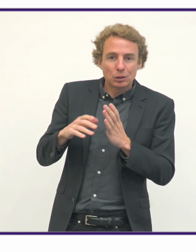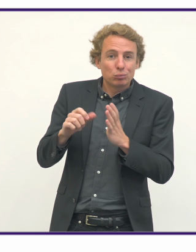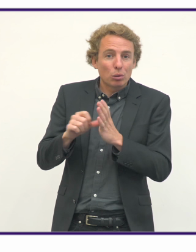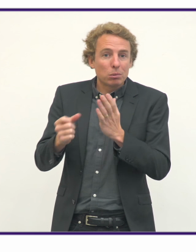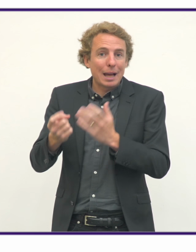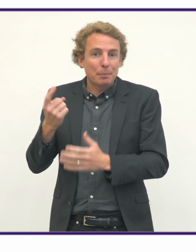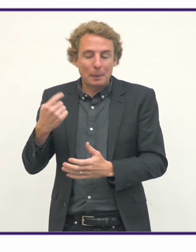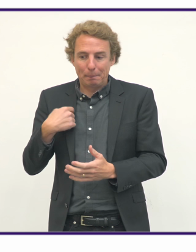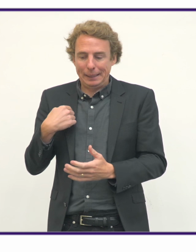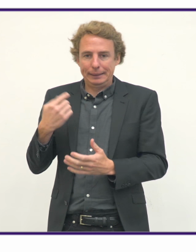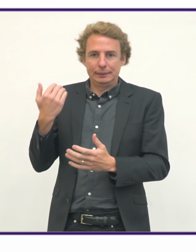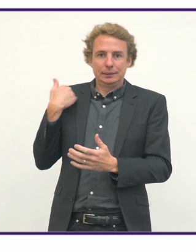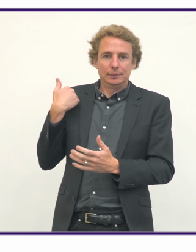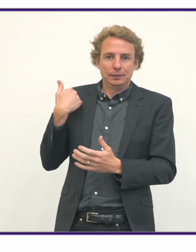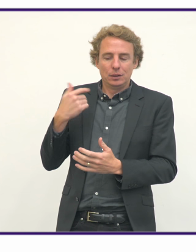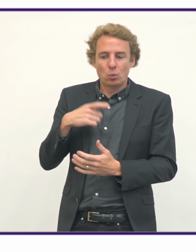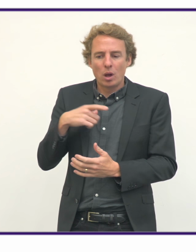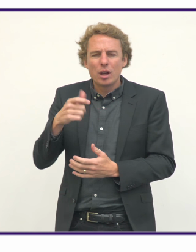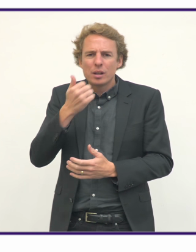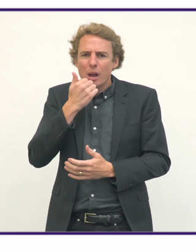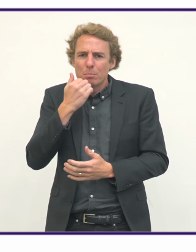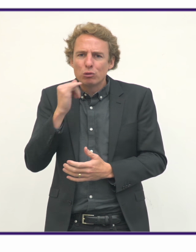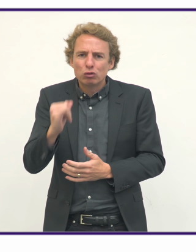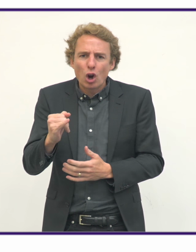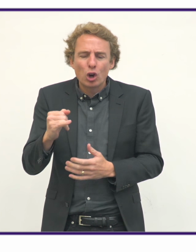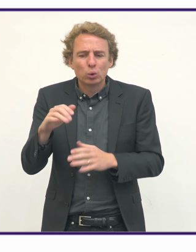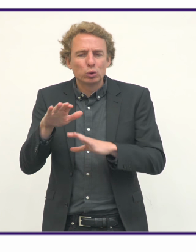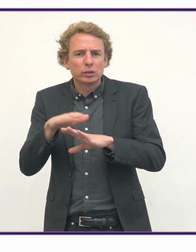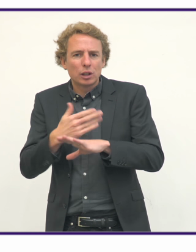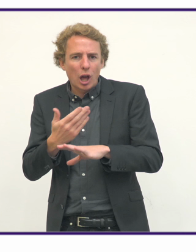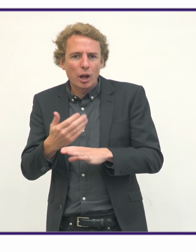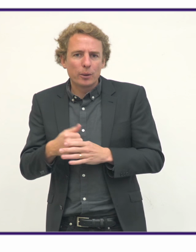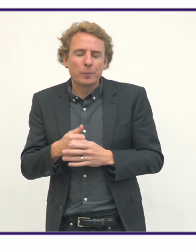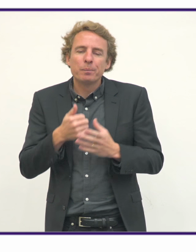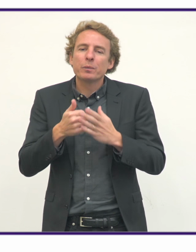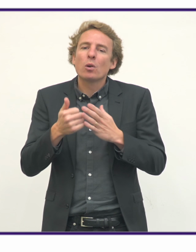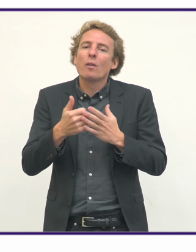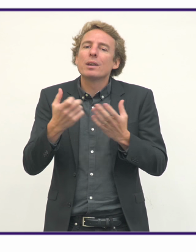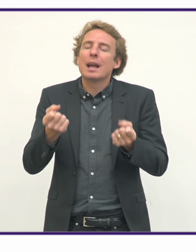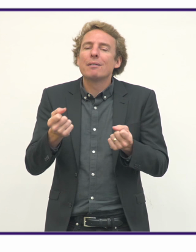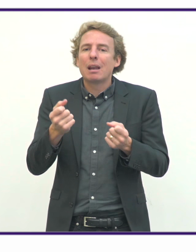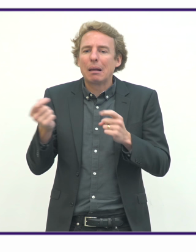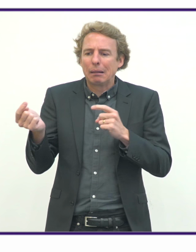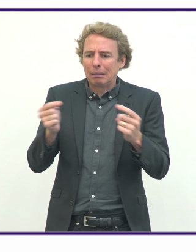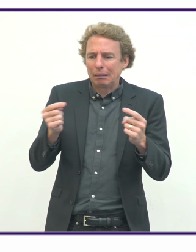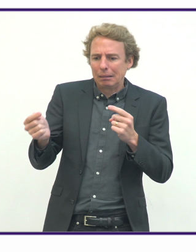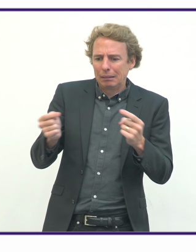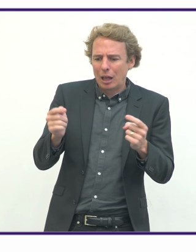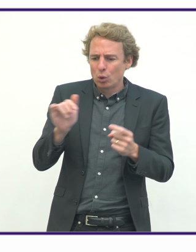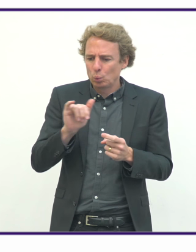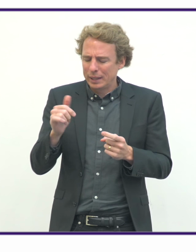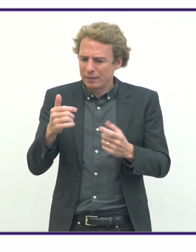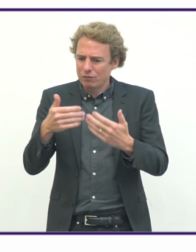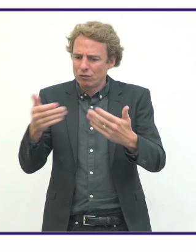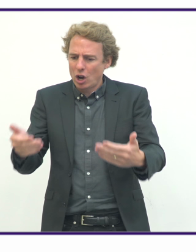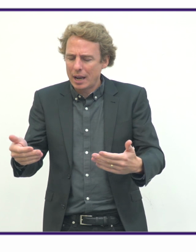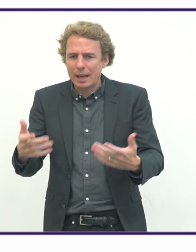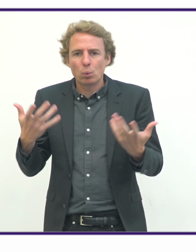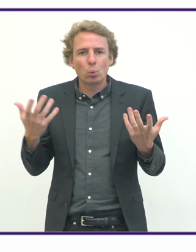the fact that, "Ooh, this number is wrong," or, "This is slow." Often, you're playing this game of chicken to figure out is it the front end, is it the service?